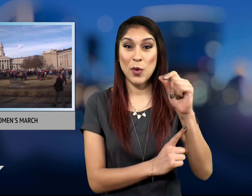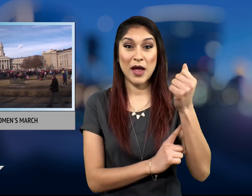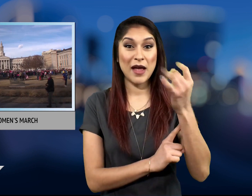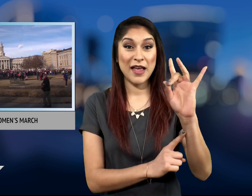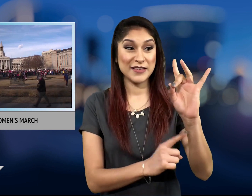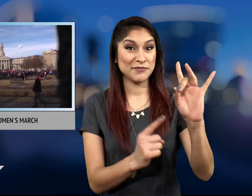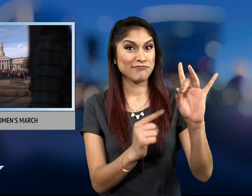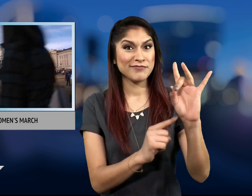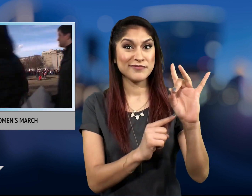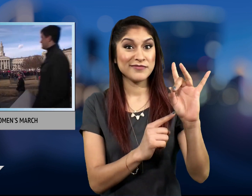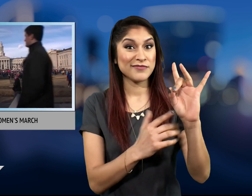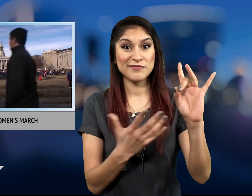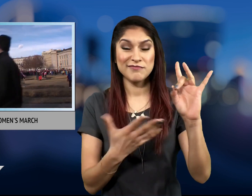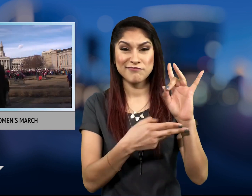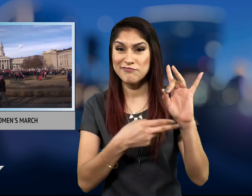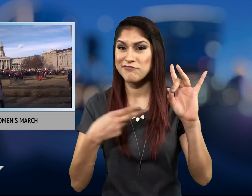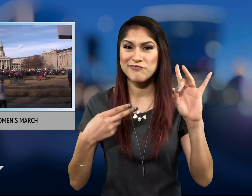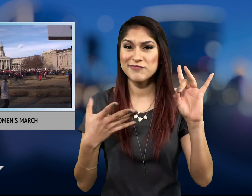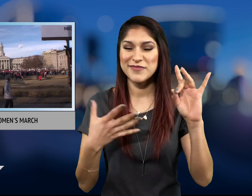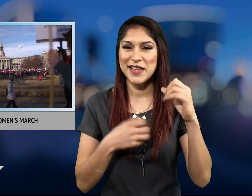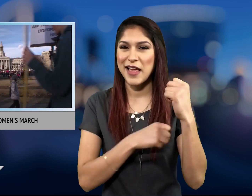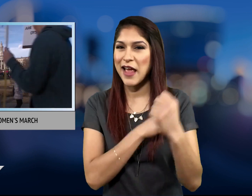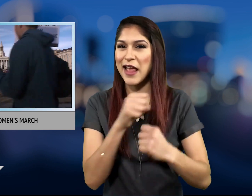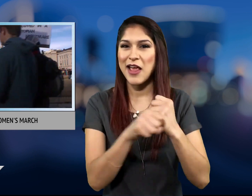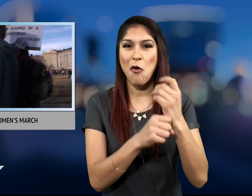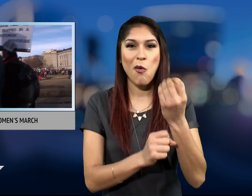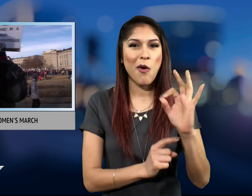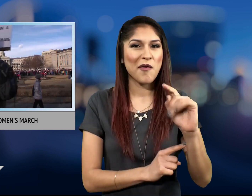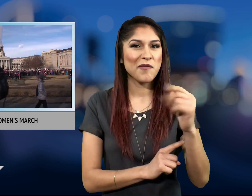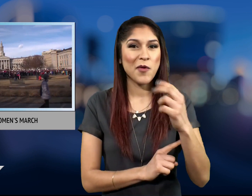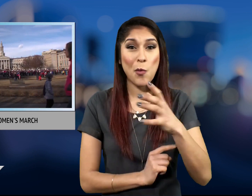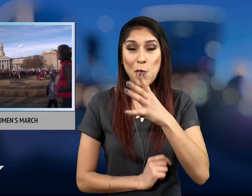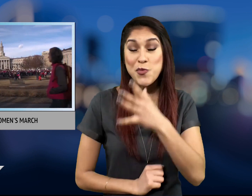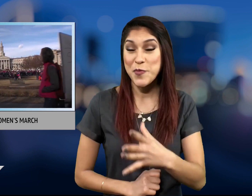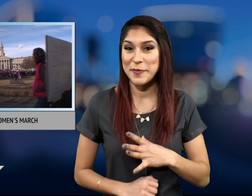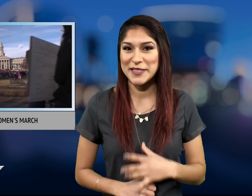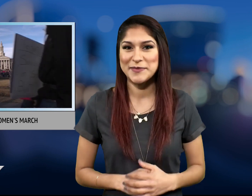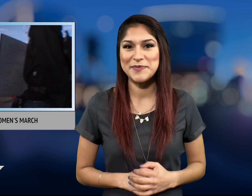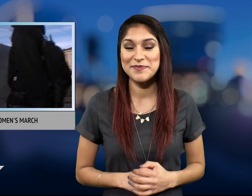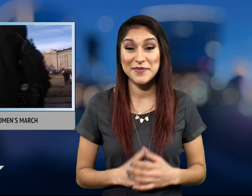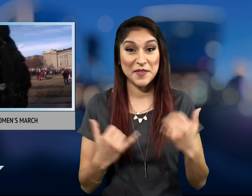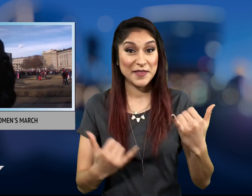2018 is being called the "Year of the Woman."